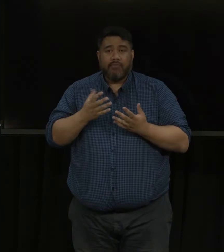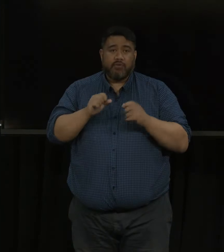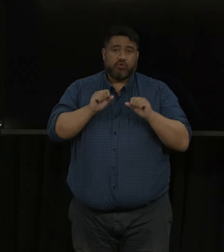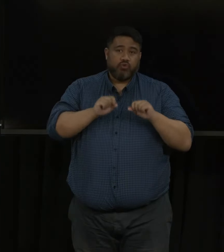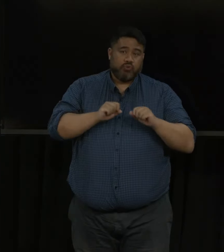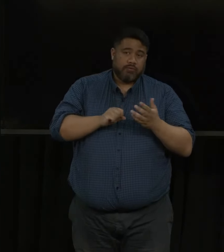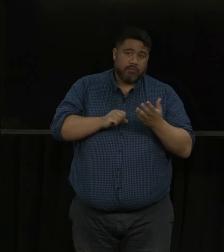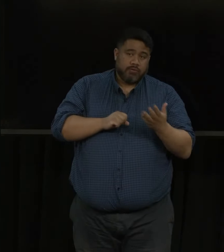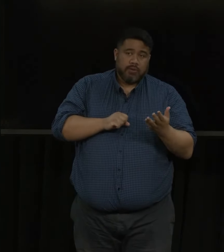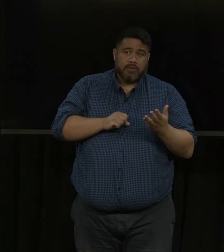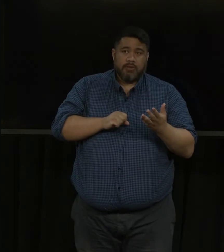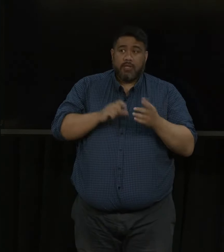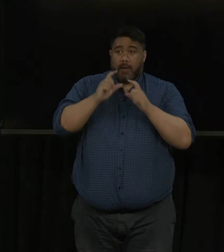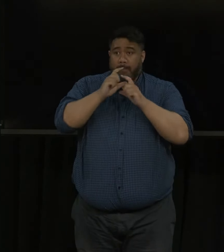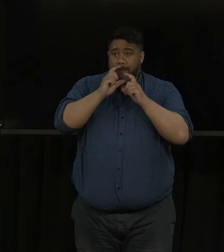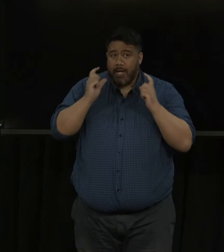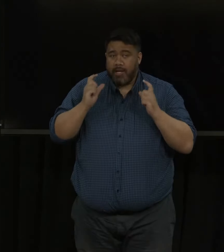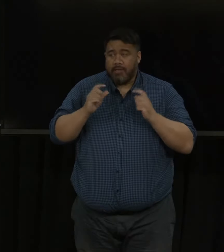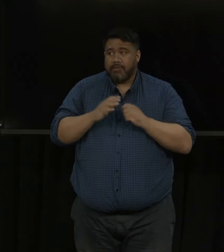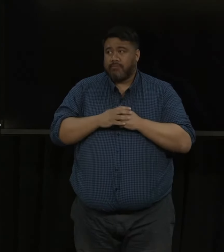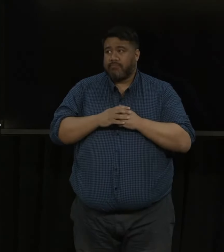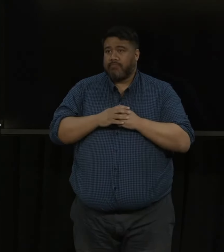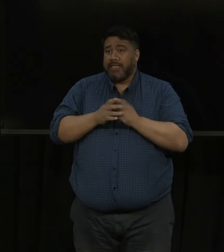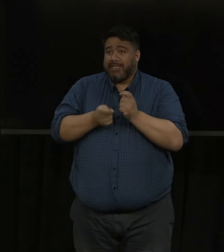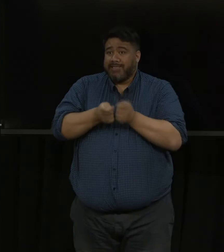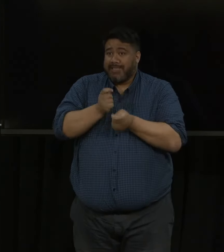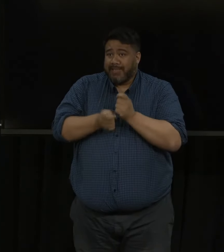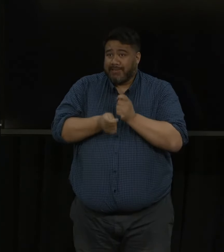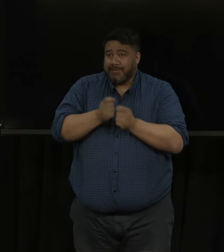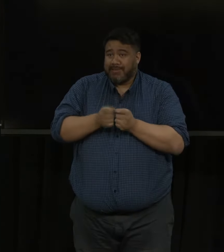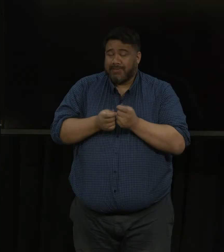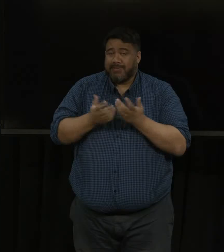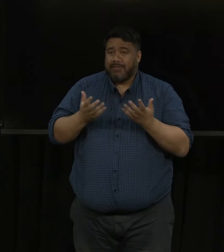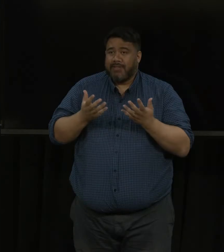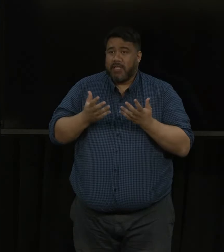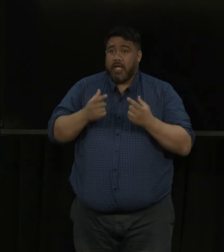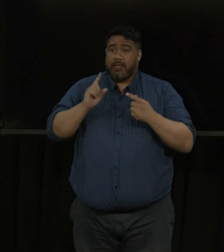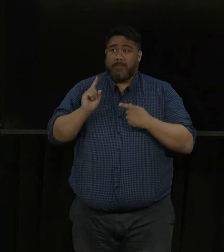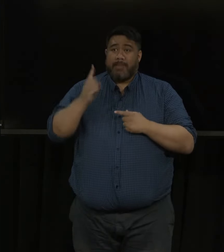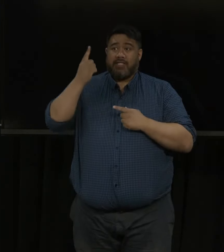education environment, particularly we're thinking